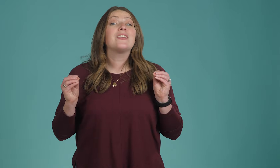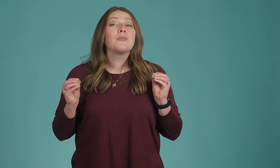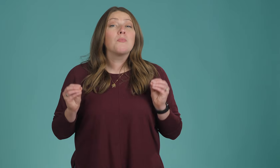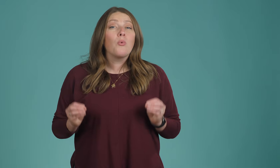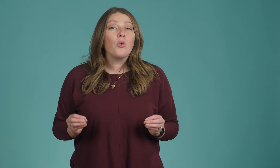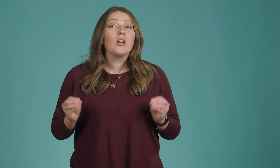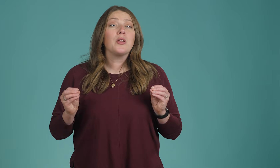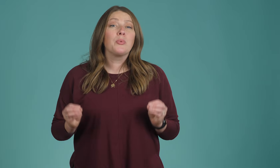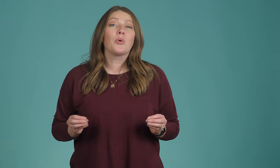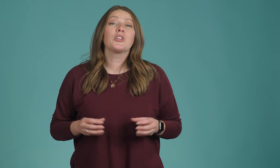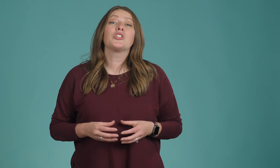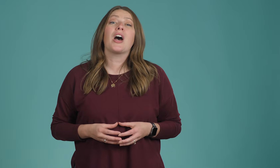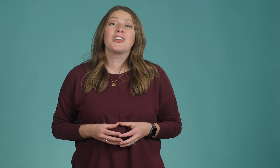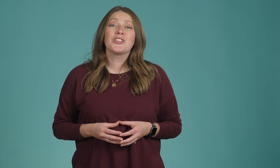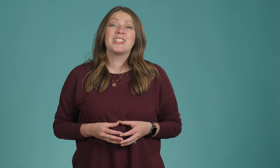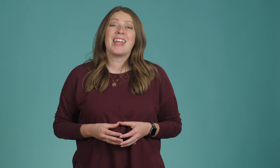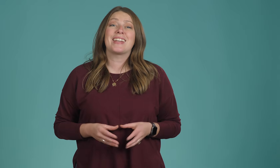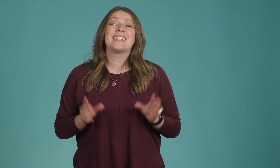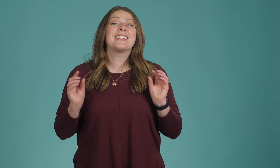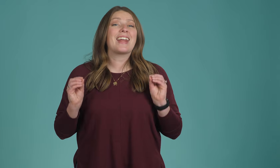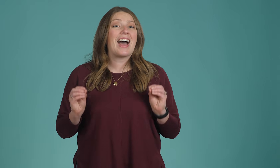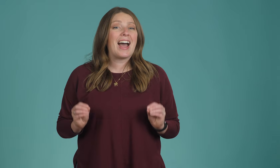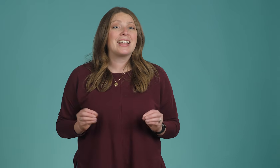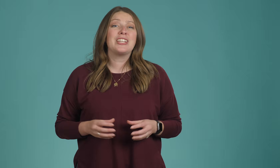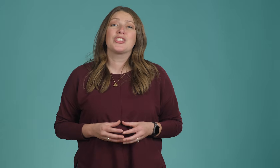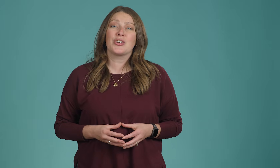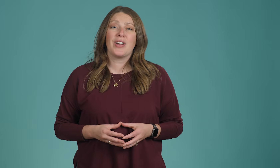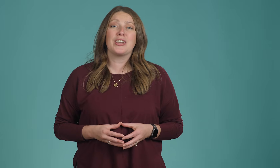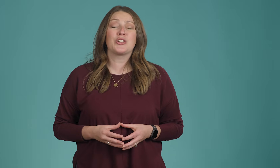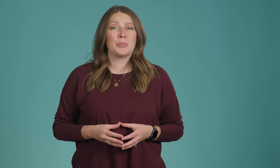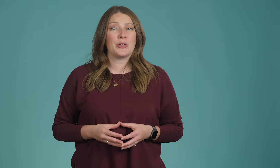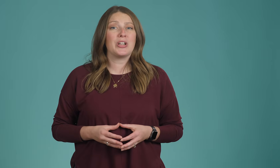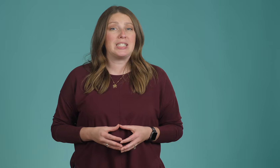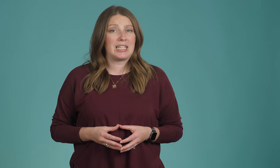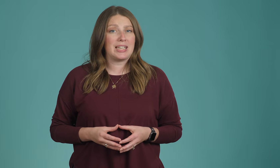even more important to understand that a highly certified interpreter is needed.